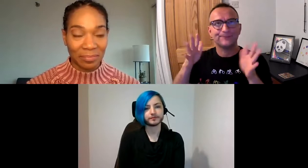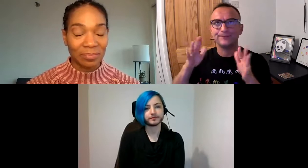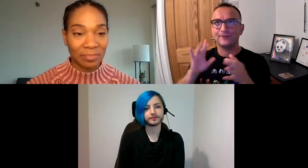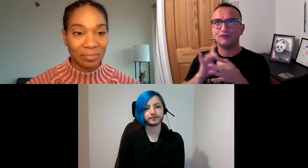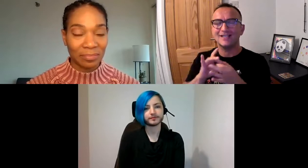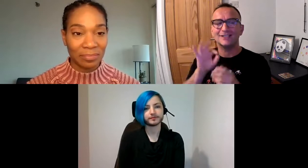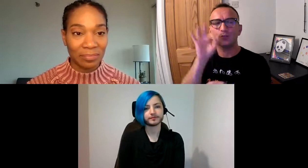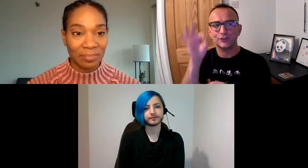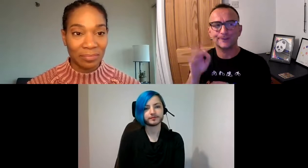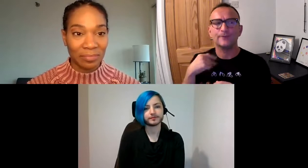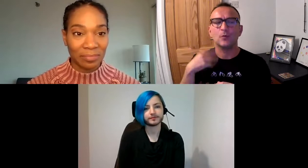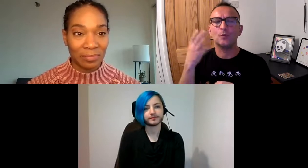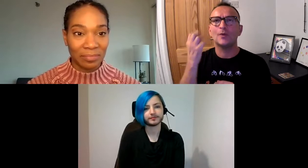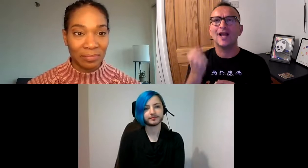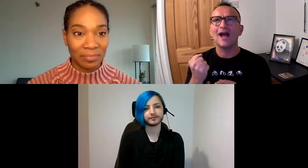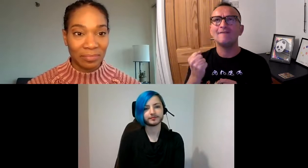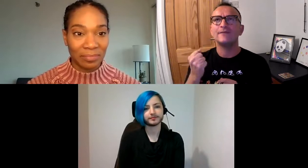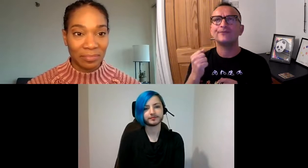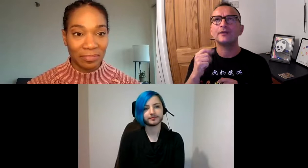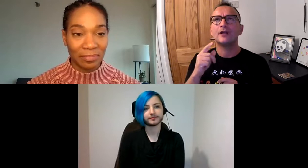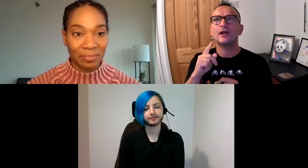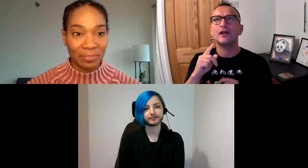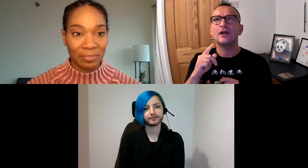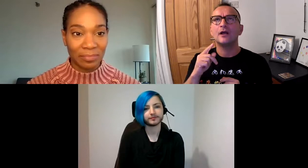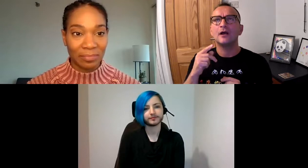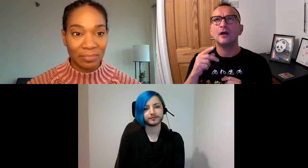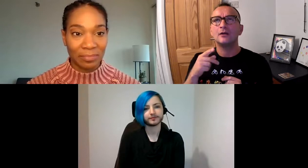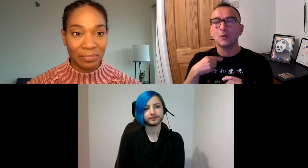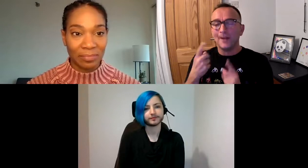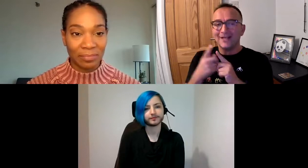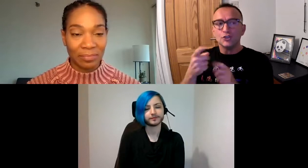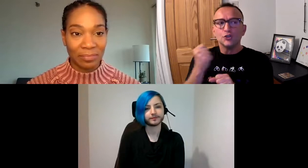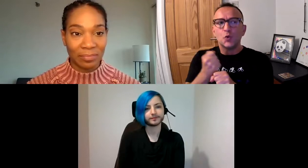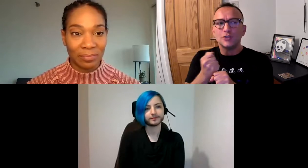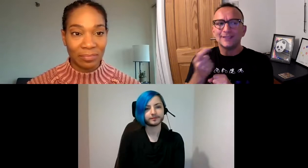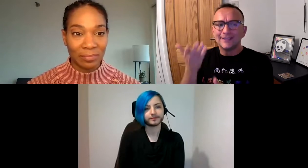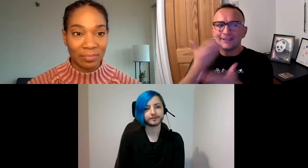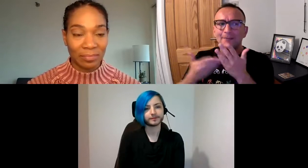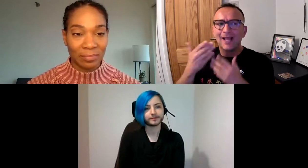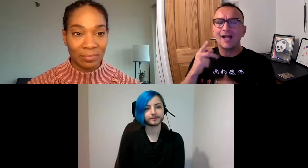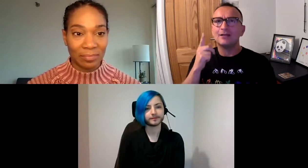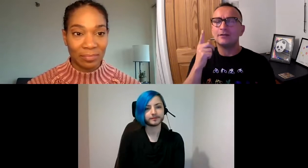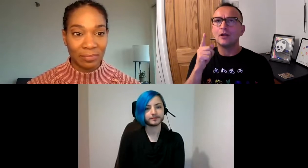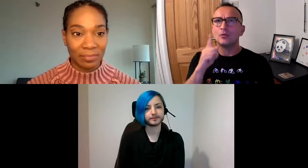As Gordie has already explained you can be trans non